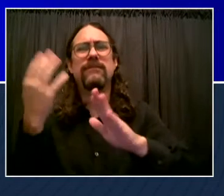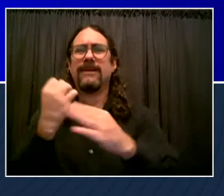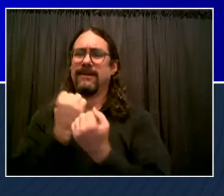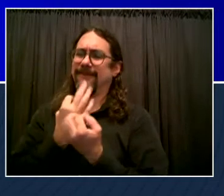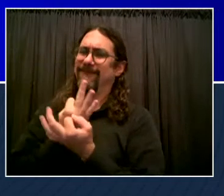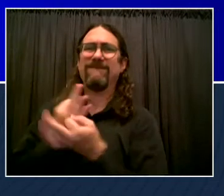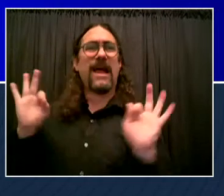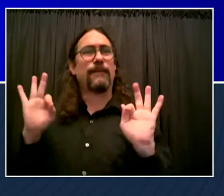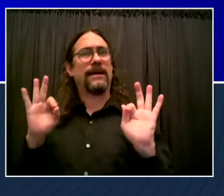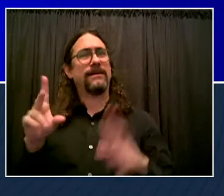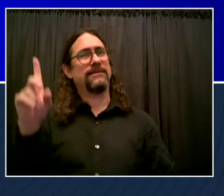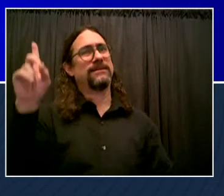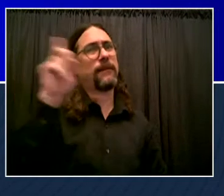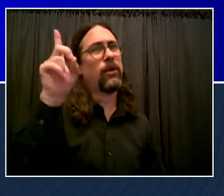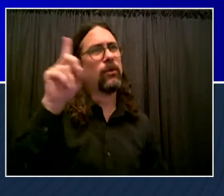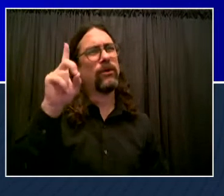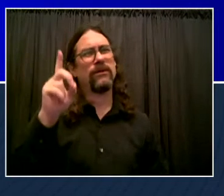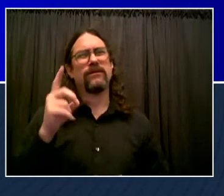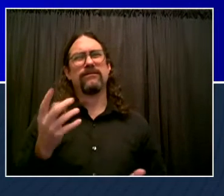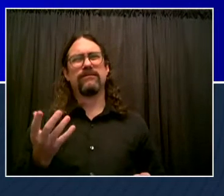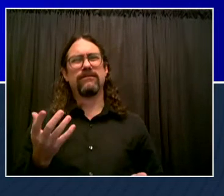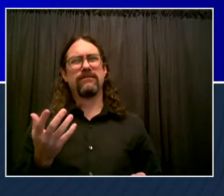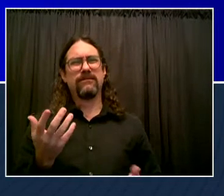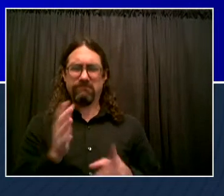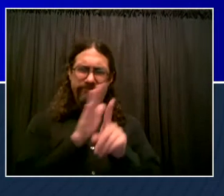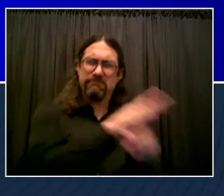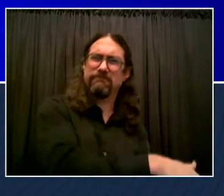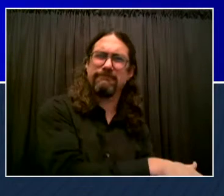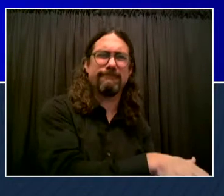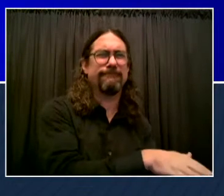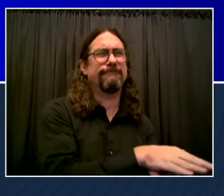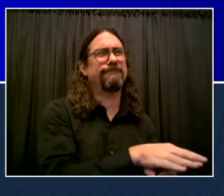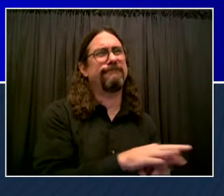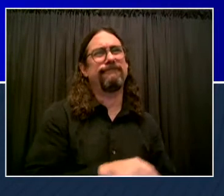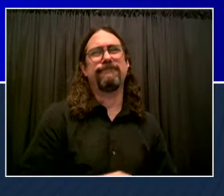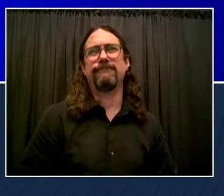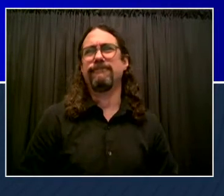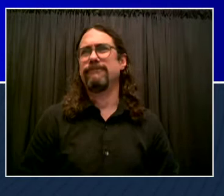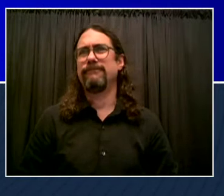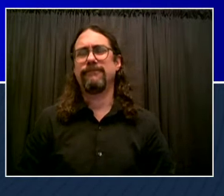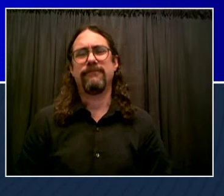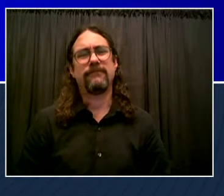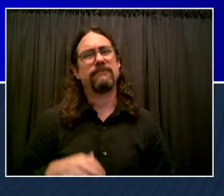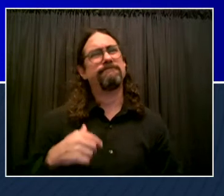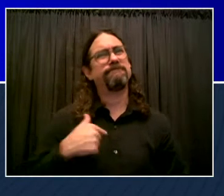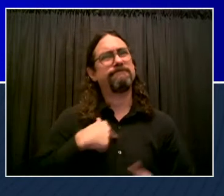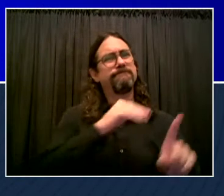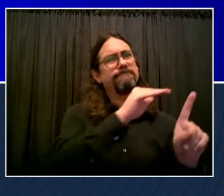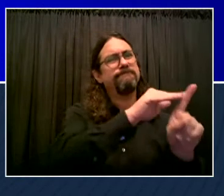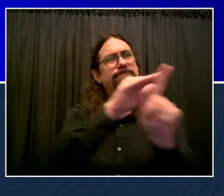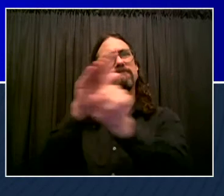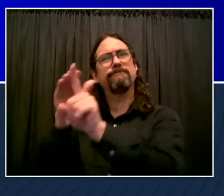AND AN ATTEMPT TO PULL US BACKWARDS. WE CANNOT LET THIS STAND, I WANT THAT TO BE